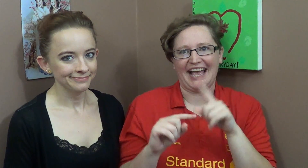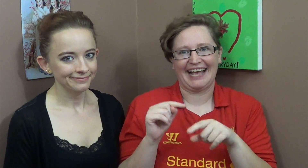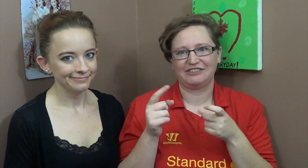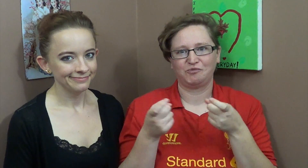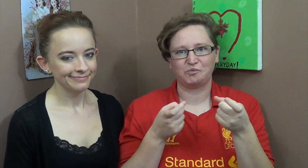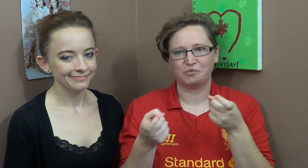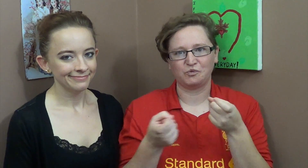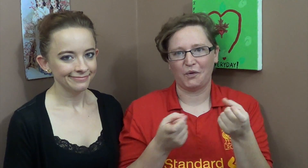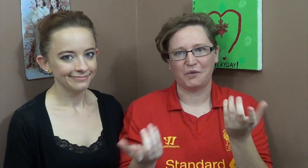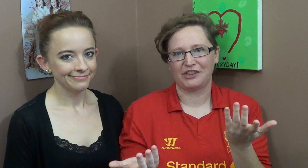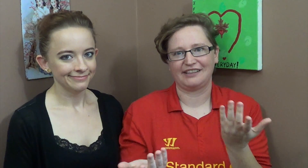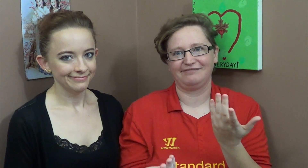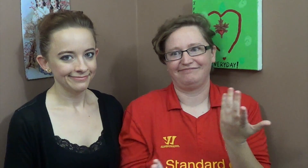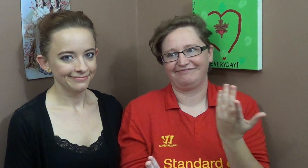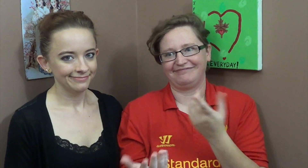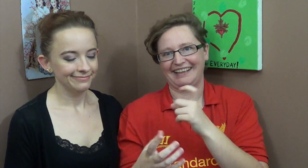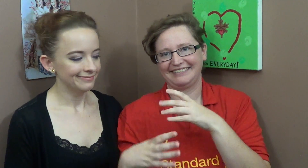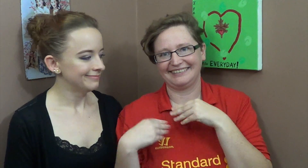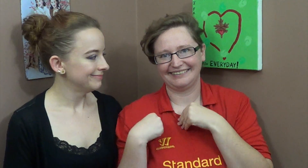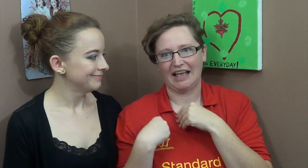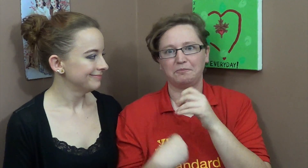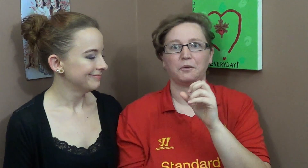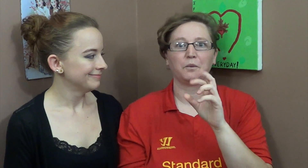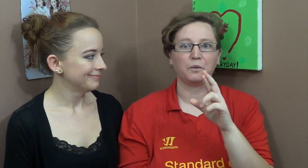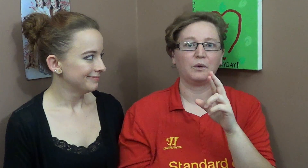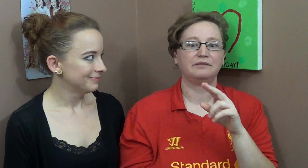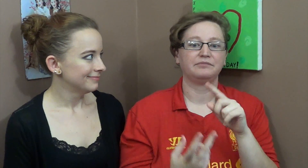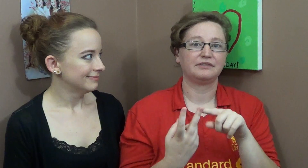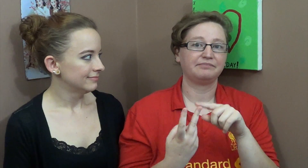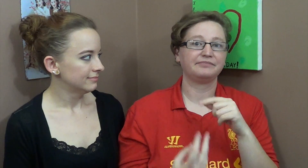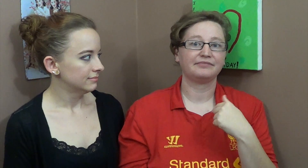I can't control that and she has to accept or